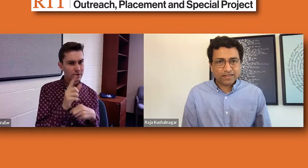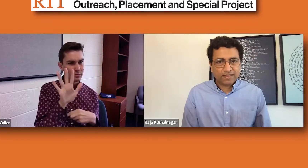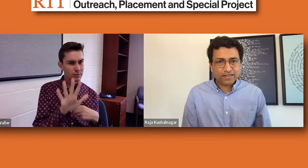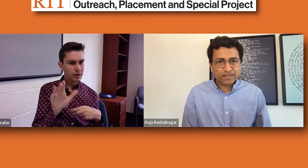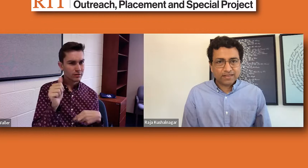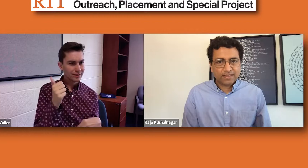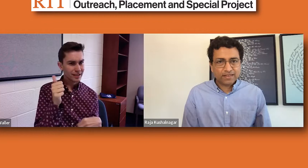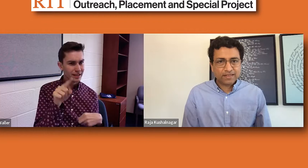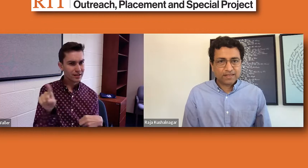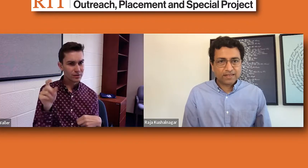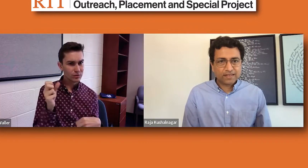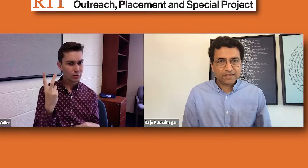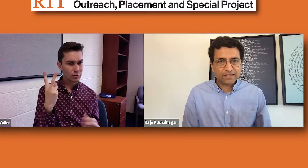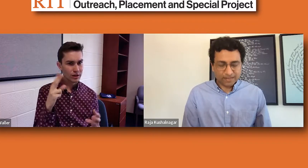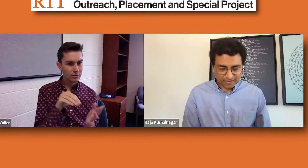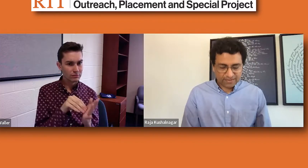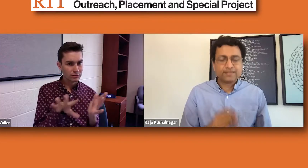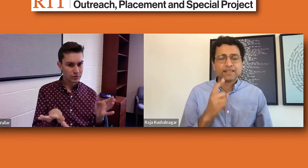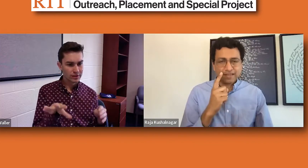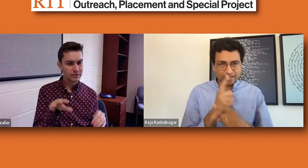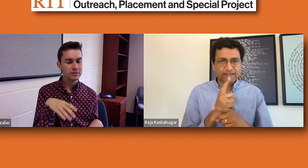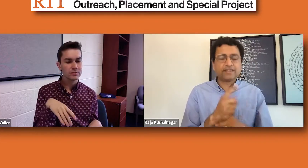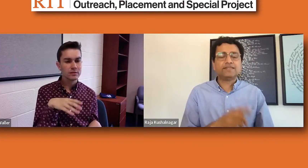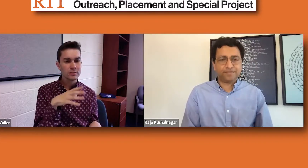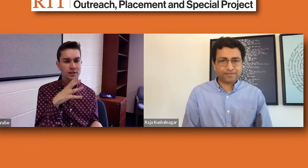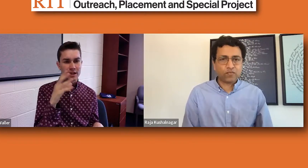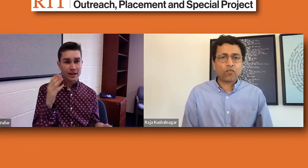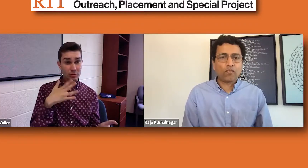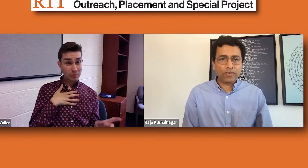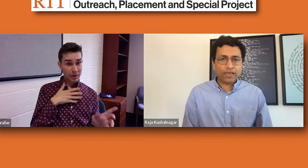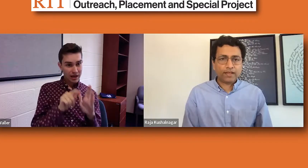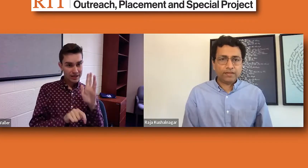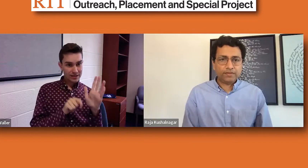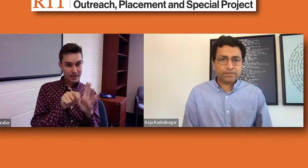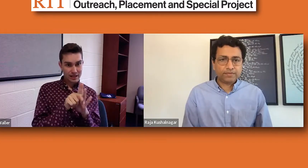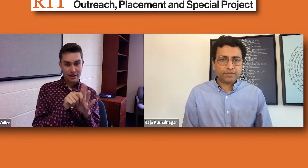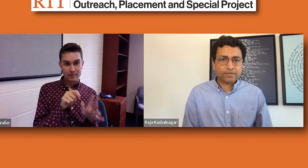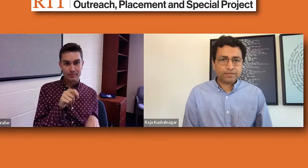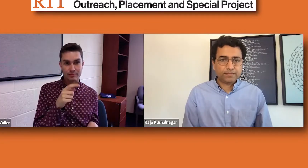and I think our use are typically what there's 10 to 12 students per year.